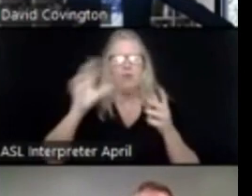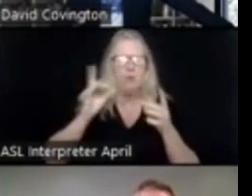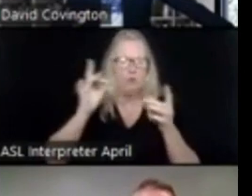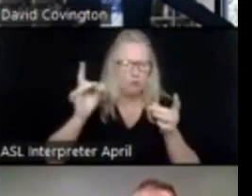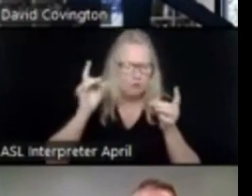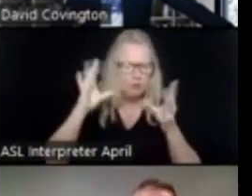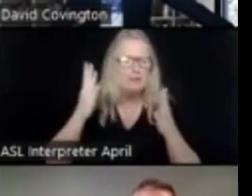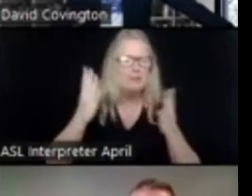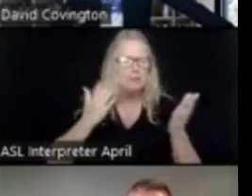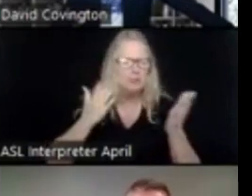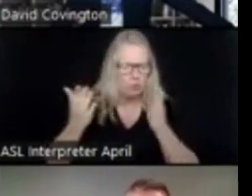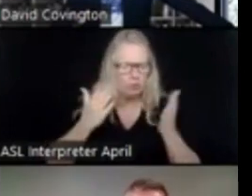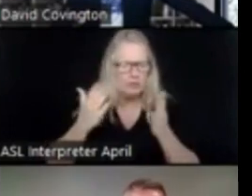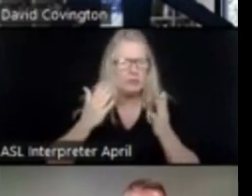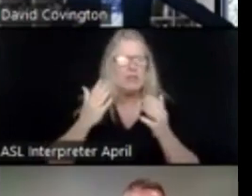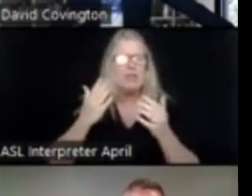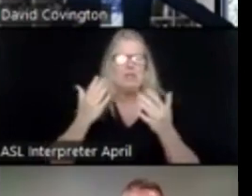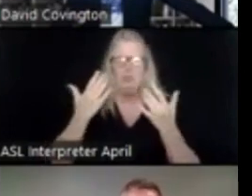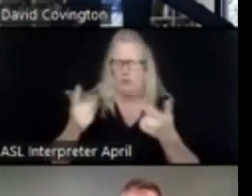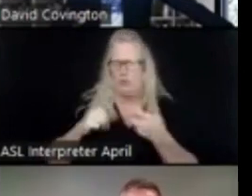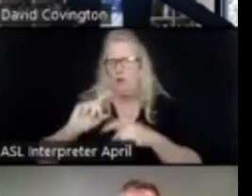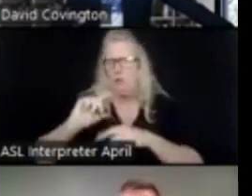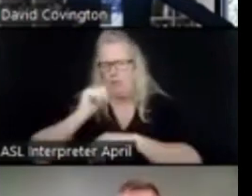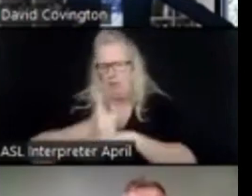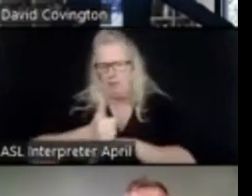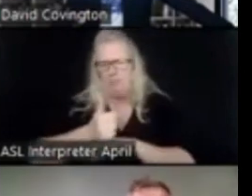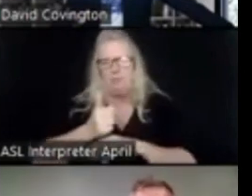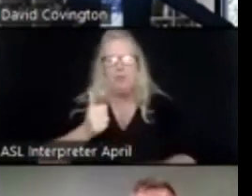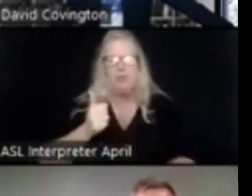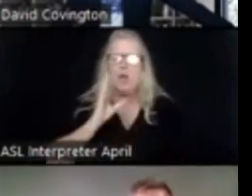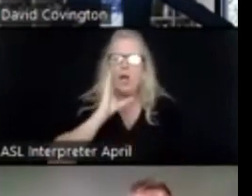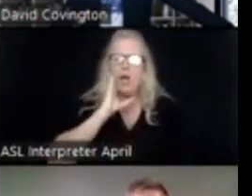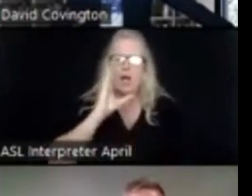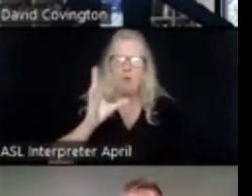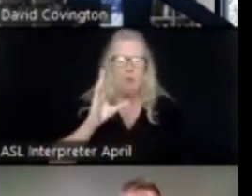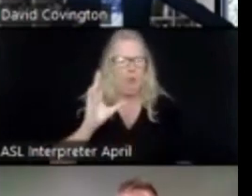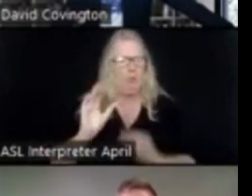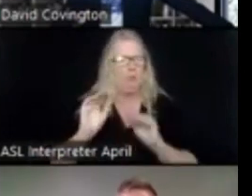WE HAVE A LANDING PAGE THAT I WILL PUT IN THE CHAT WHERE THERE